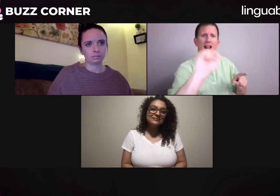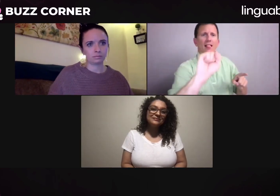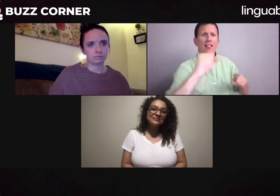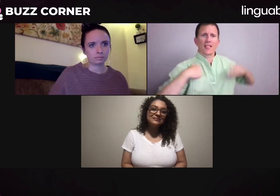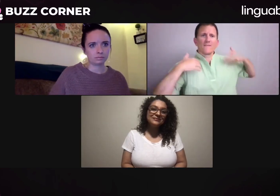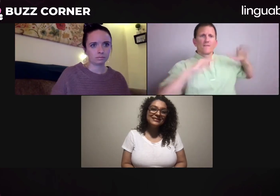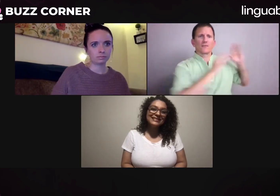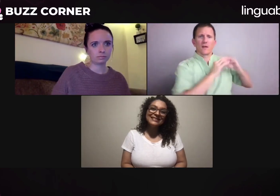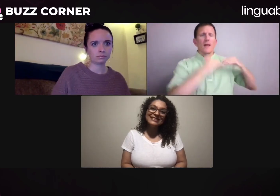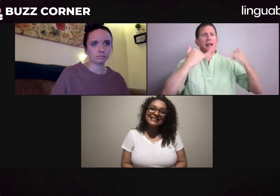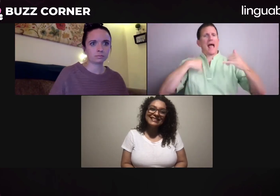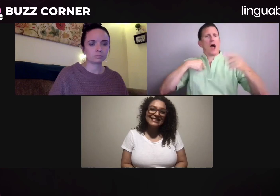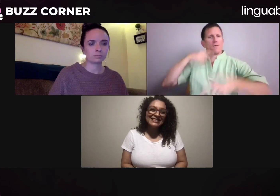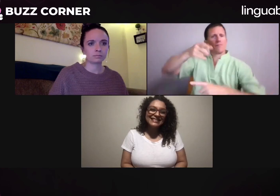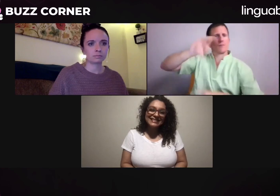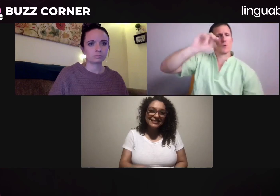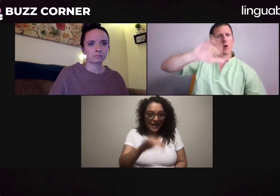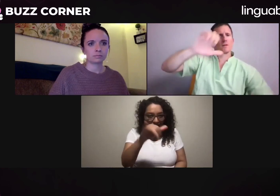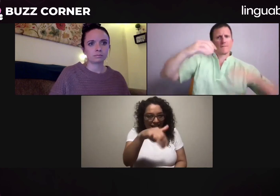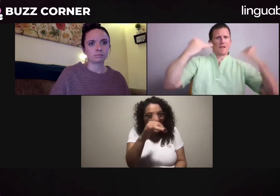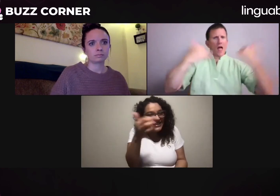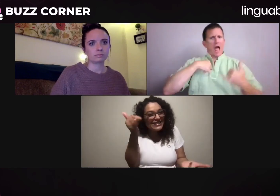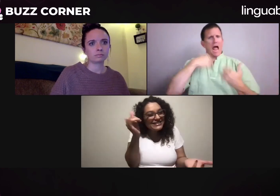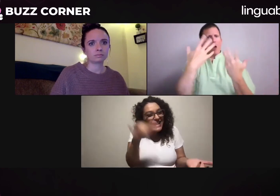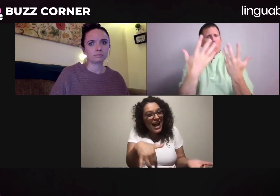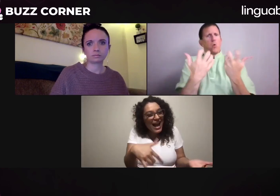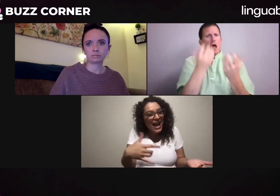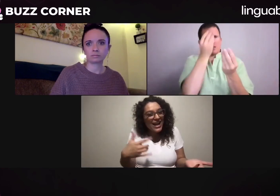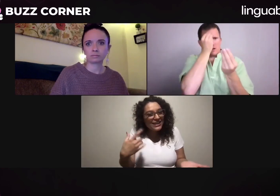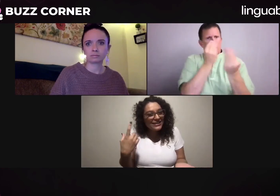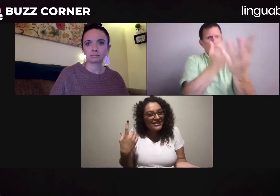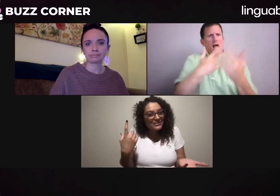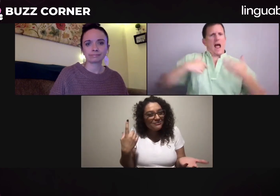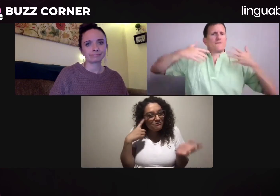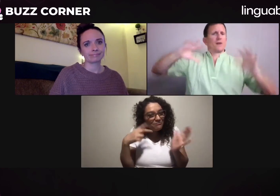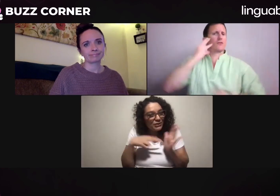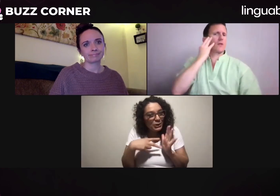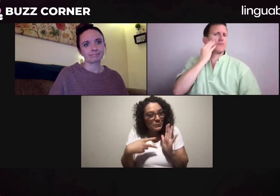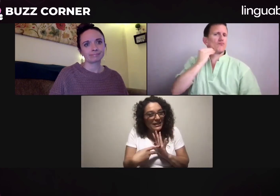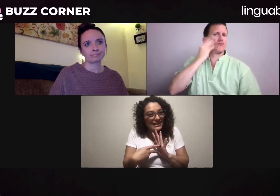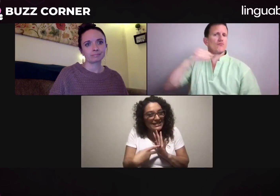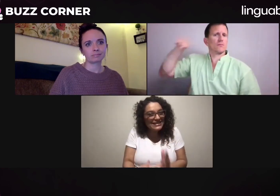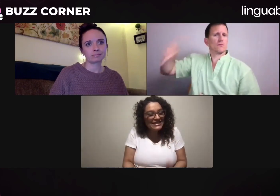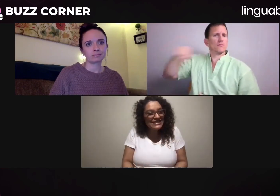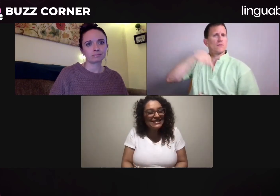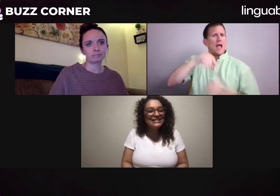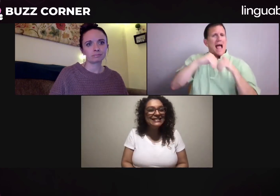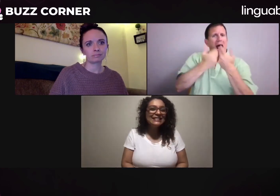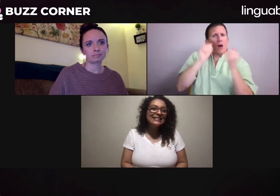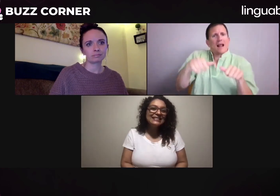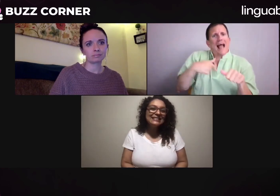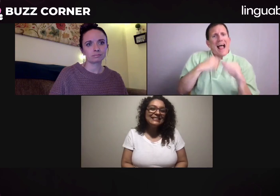I've done all of that and then I moved to New York City. I want to let's community know what I've experienced, what I've done, How can I communicate that?